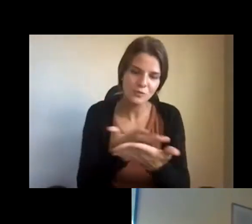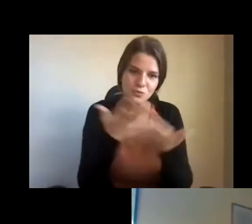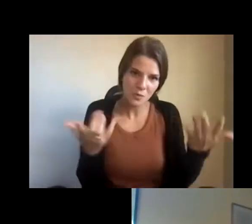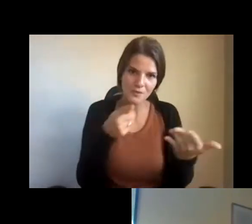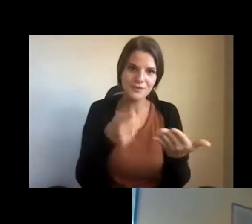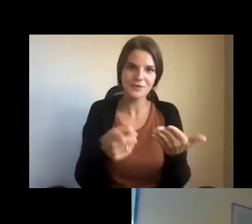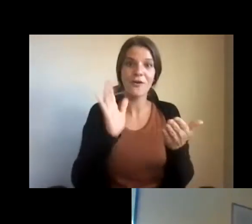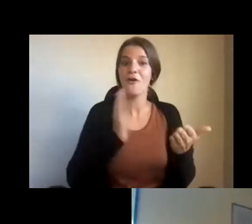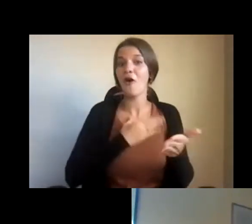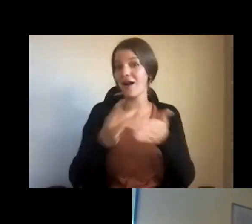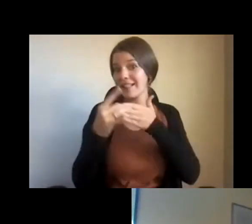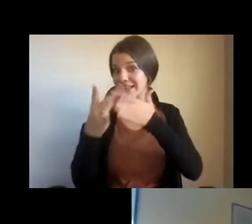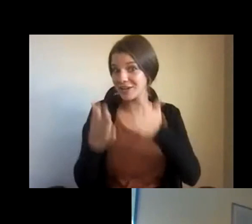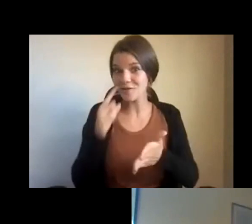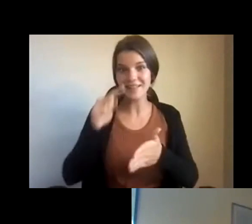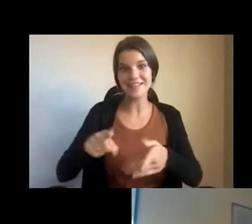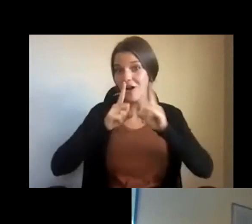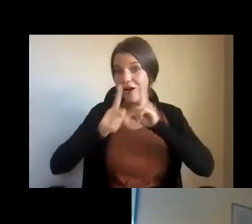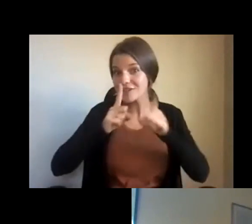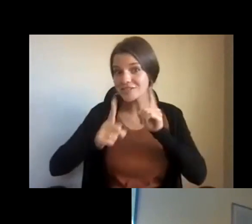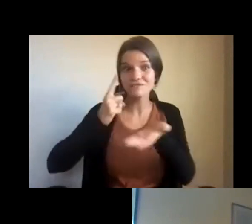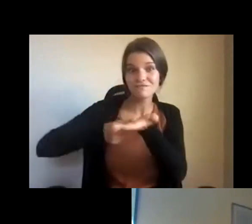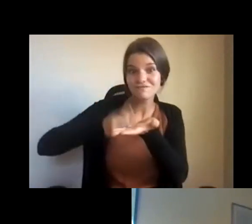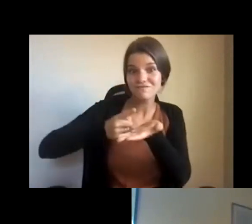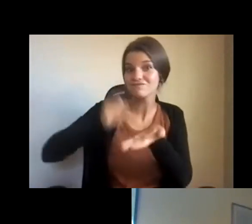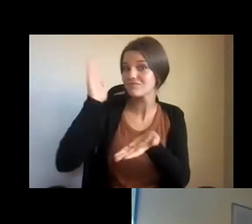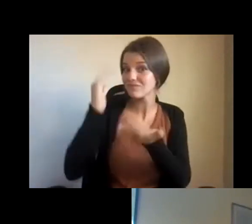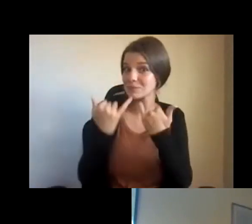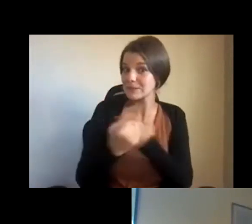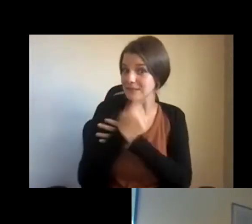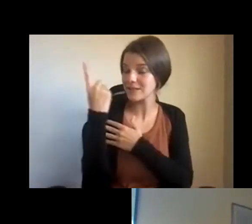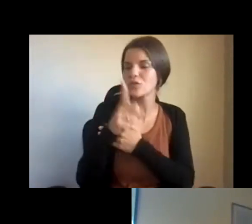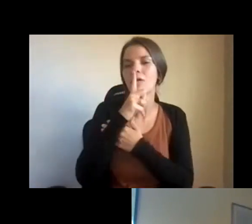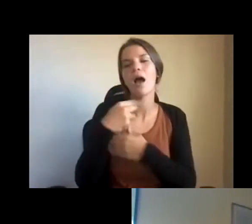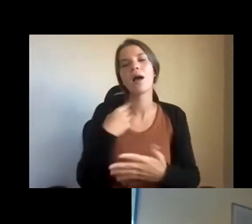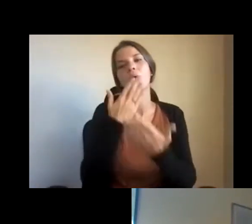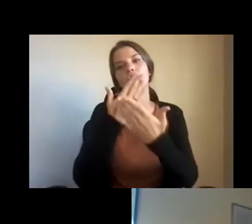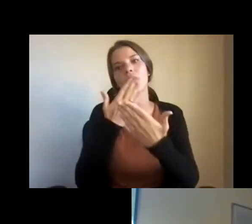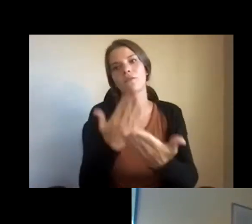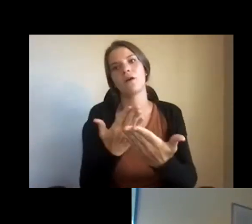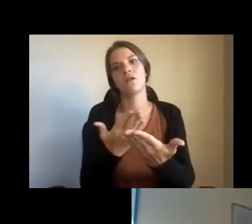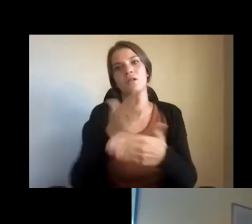leader in this conversation and dialogue. I'm just really grateful that all of our attendees,